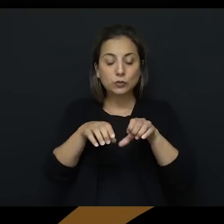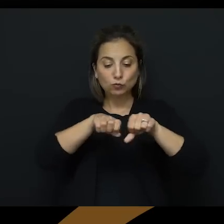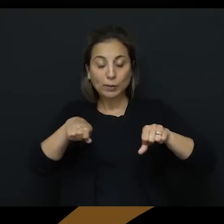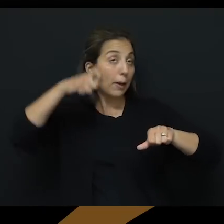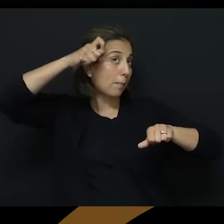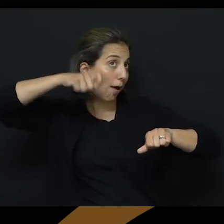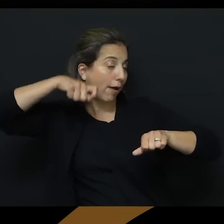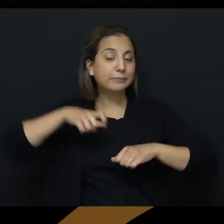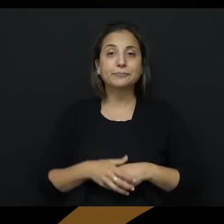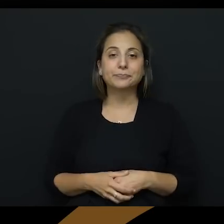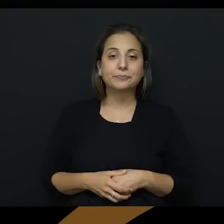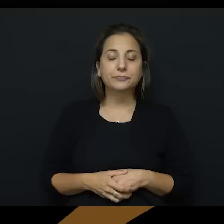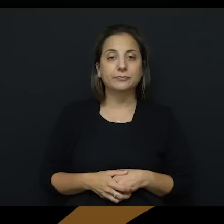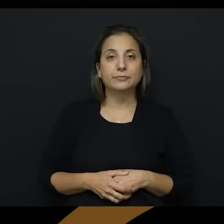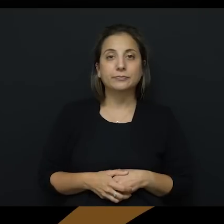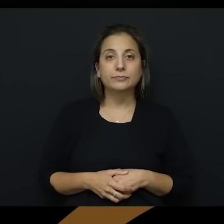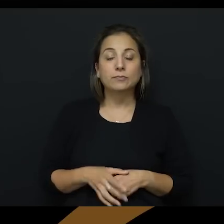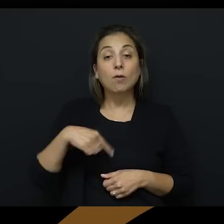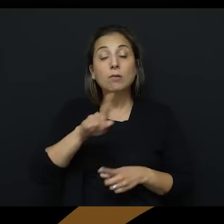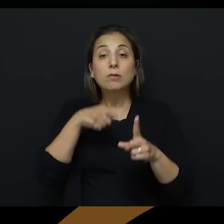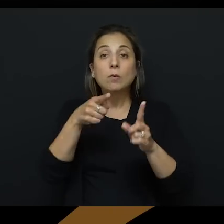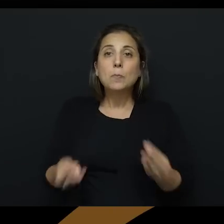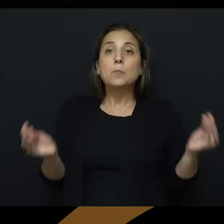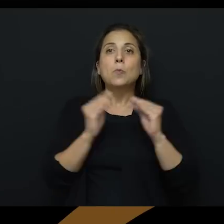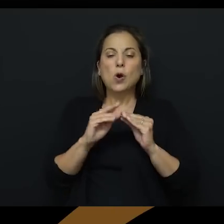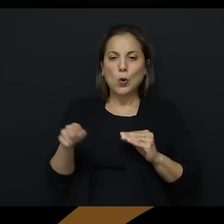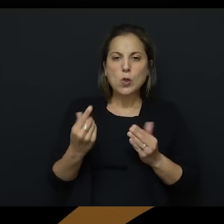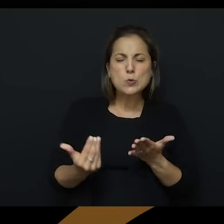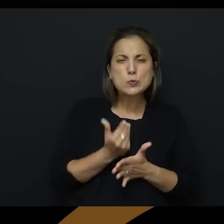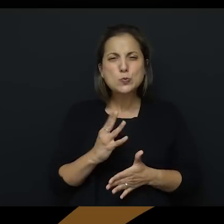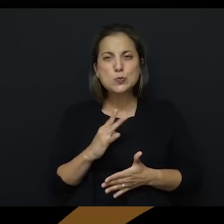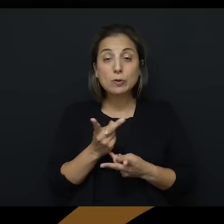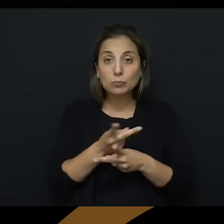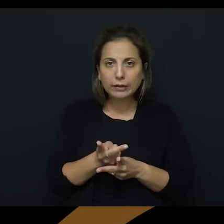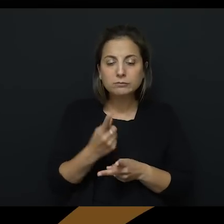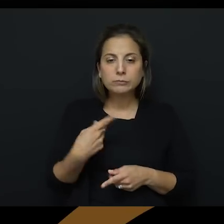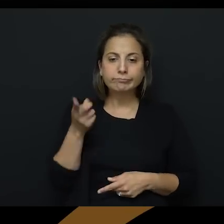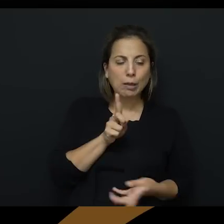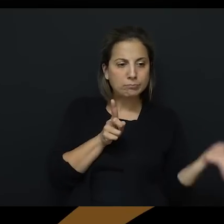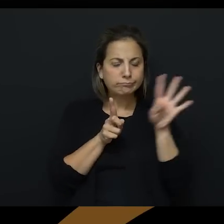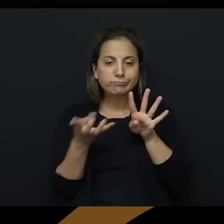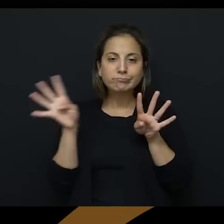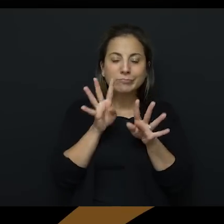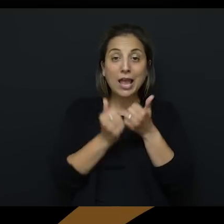Our commitment extends beyond creating cutting edge products. We stand together with everyone who wants to celebrate their individuality